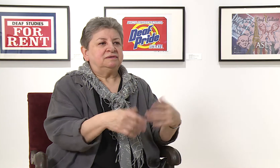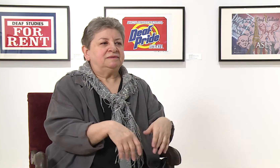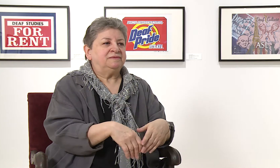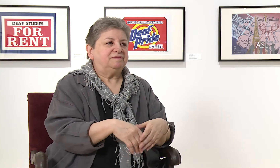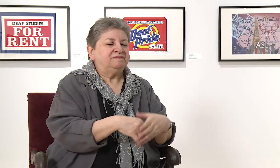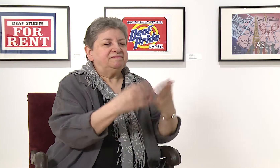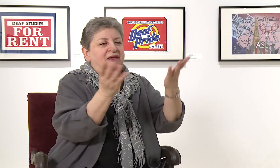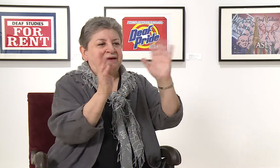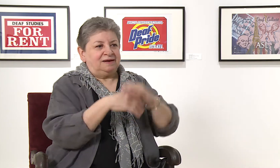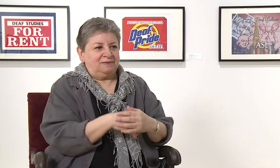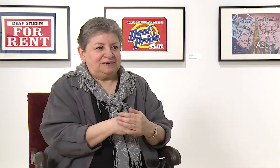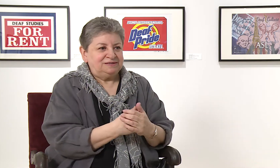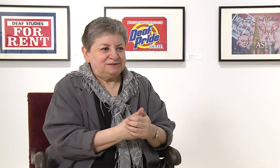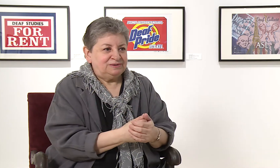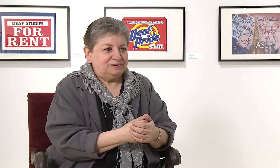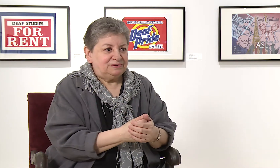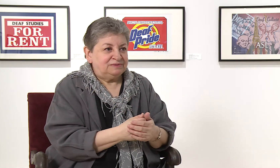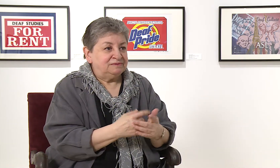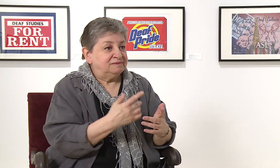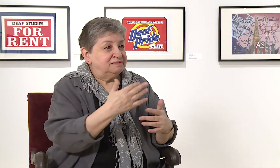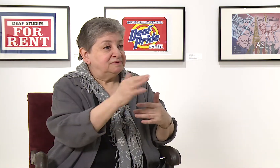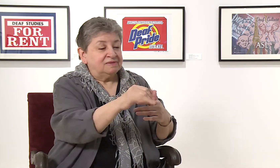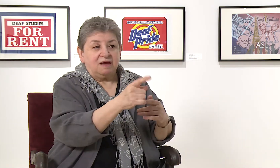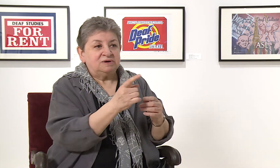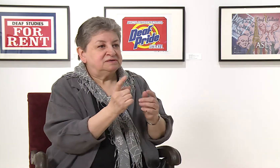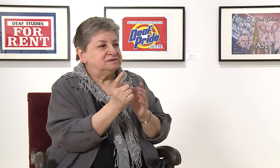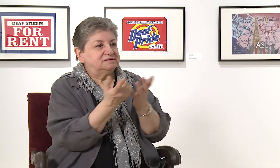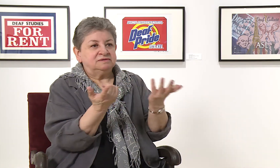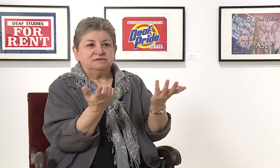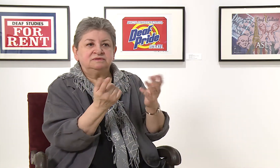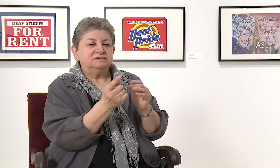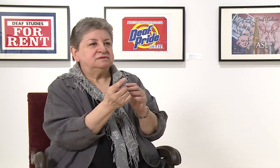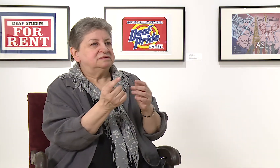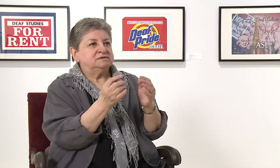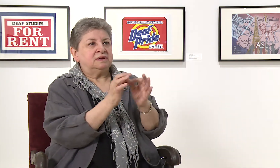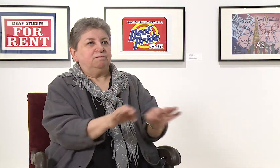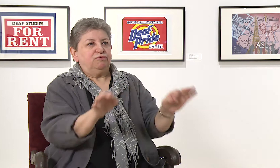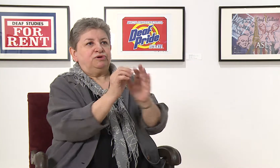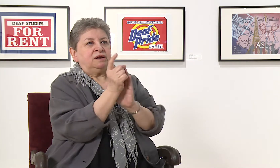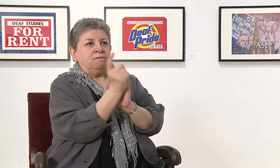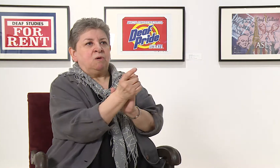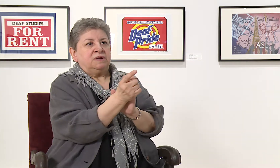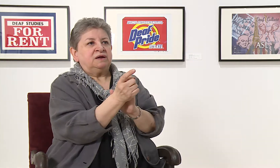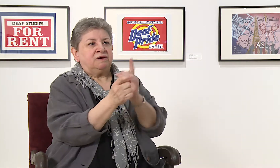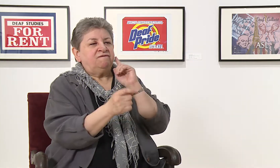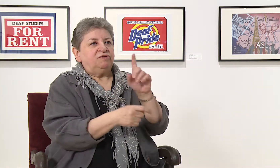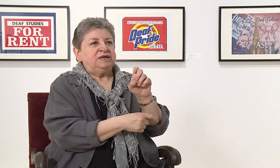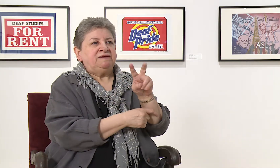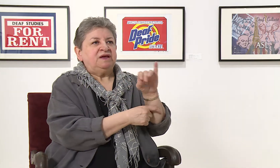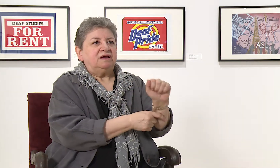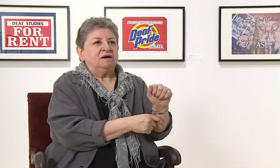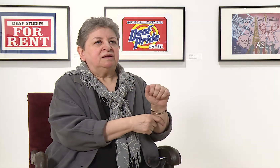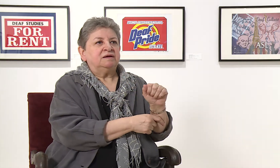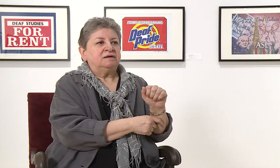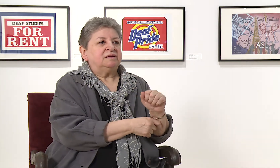but anyways... That was an important moment for De'VIA.